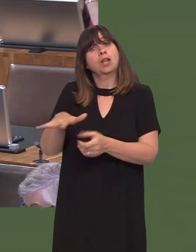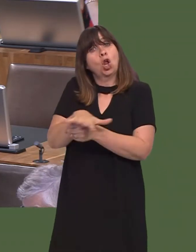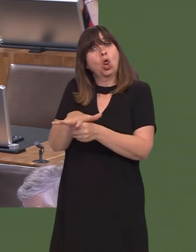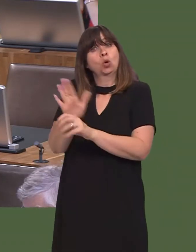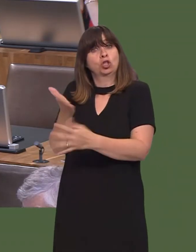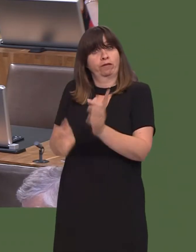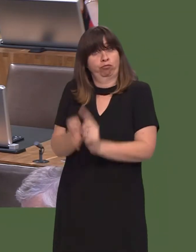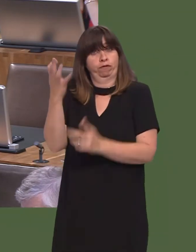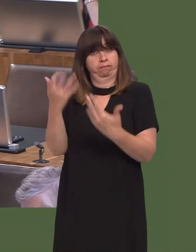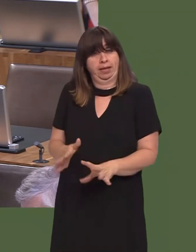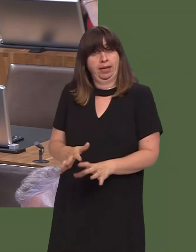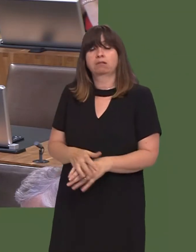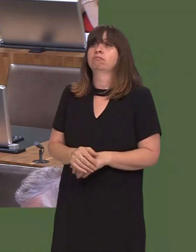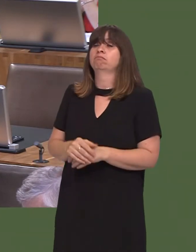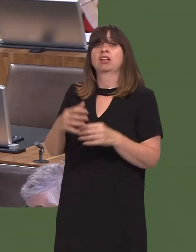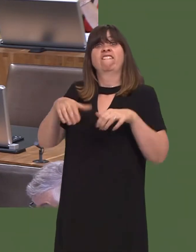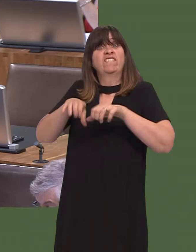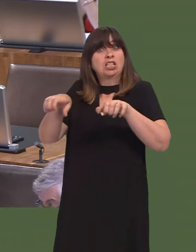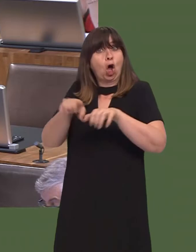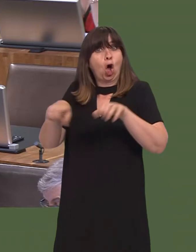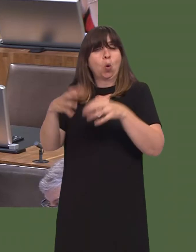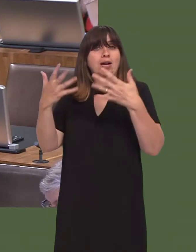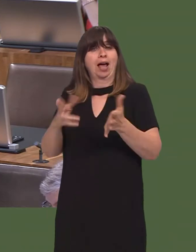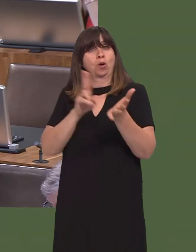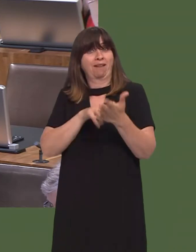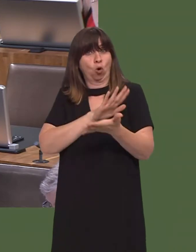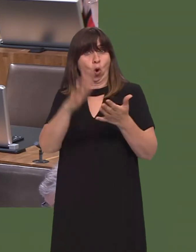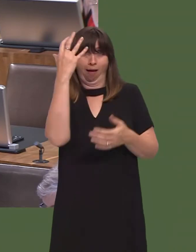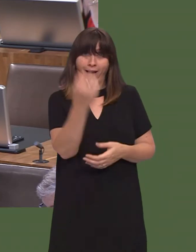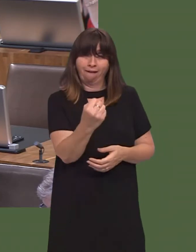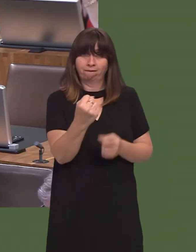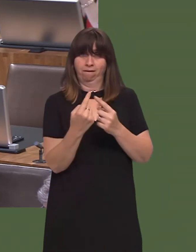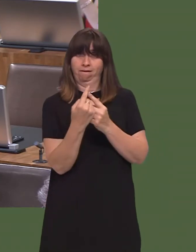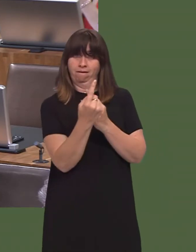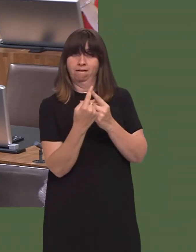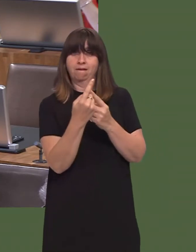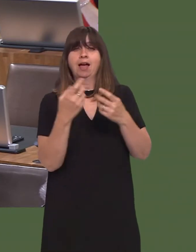local service improvements, including direct access to physiotherapy at Nevill Hall. Thereís